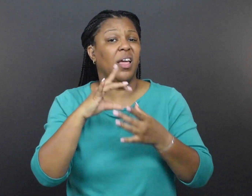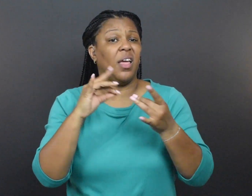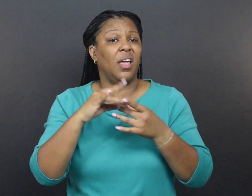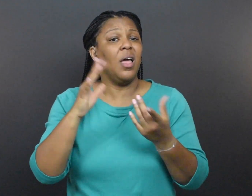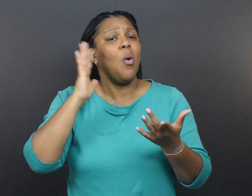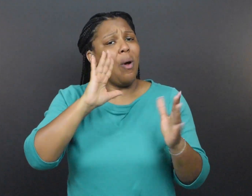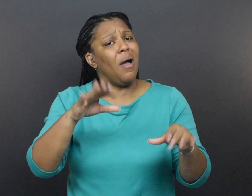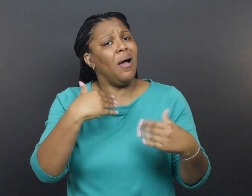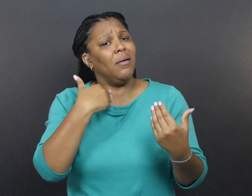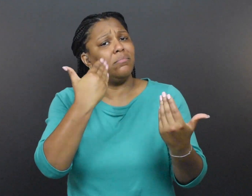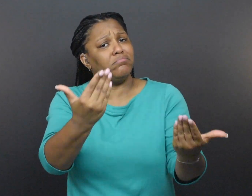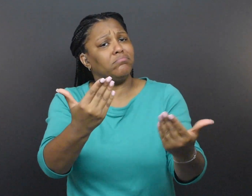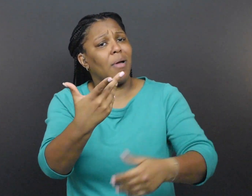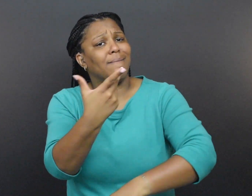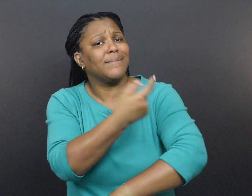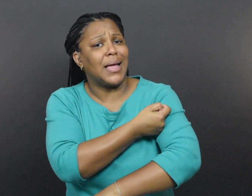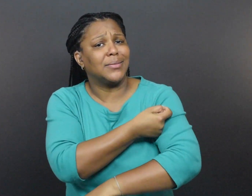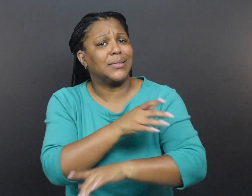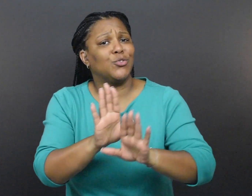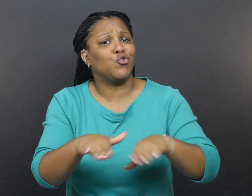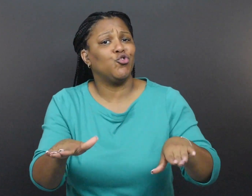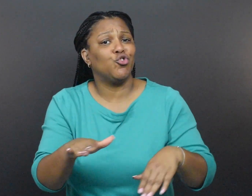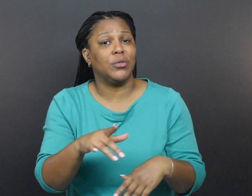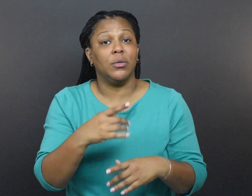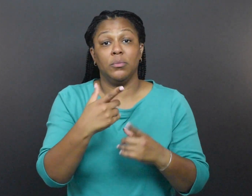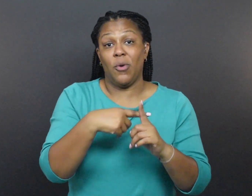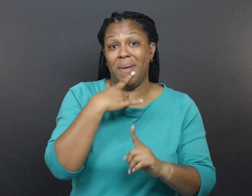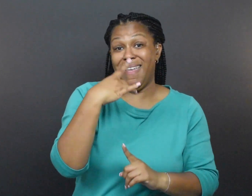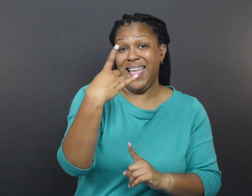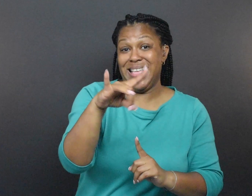between 18 months and five years old. o